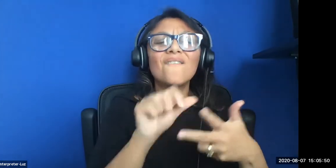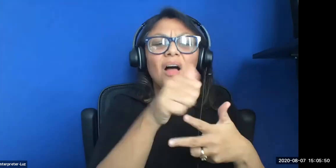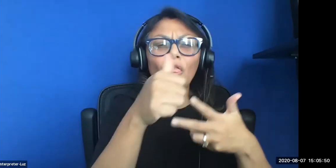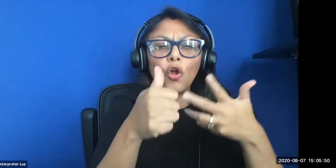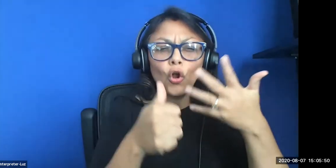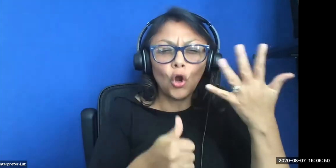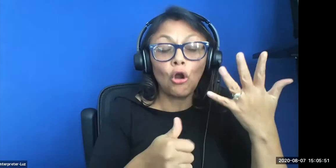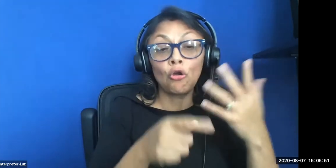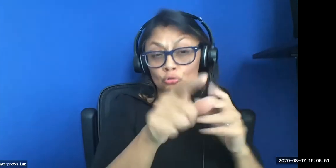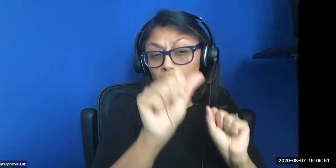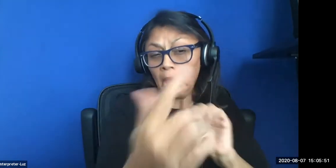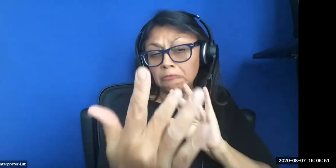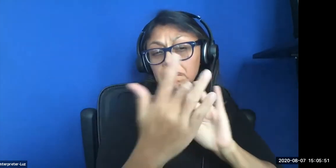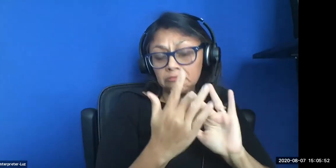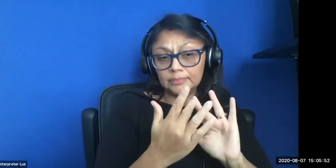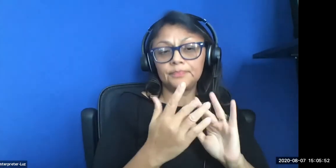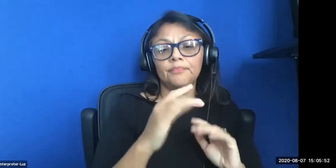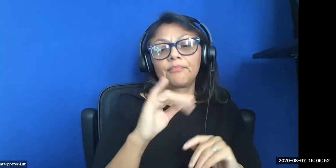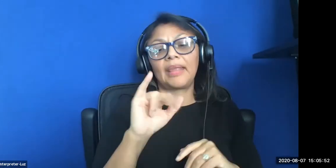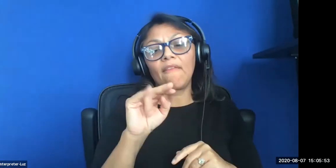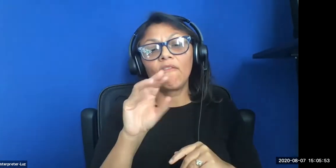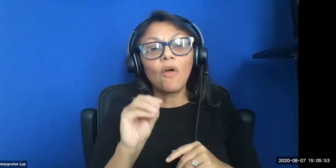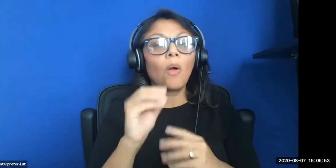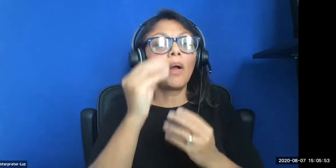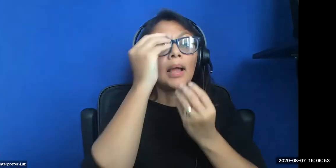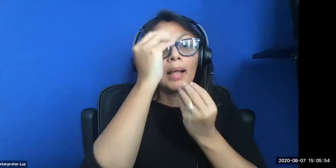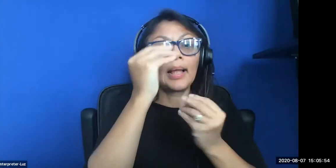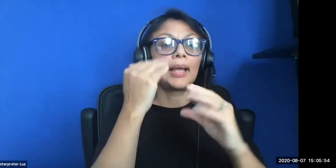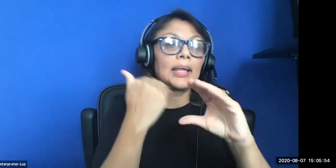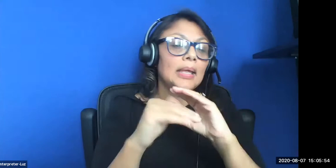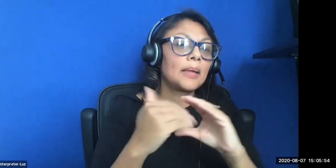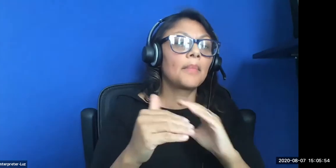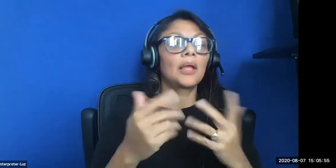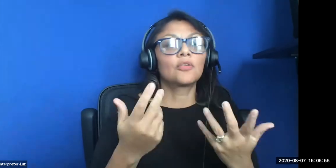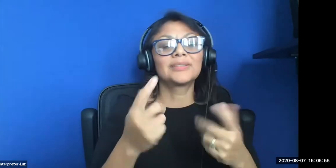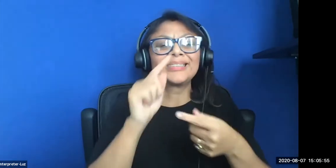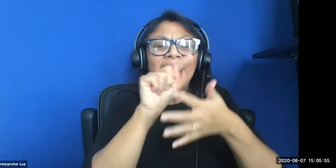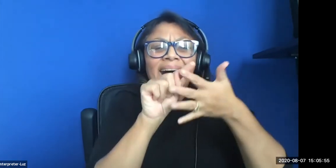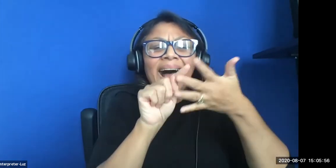Channelle Charest: We have info emails for bitwise geek wise shift three part up